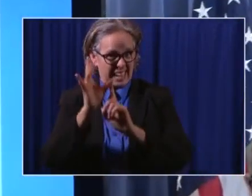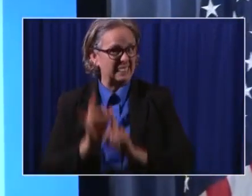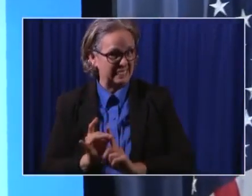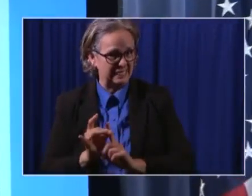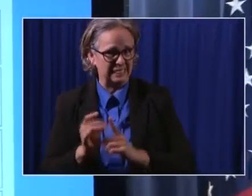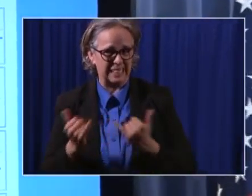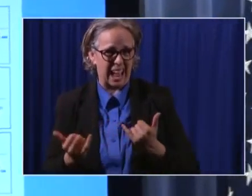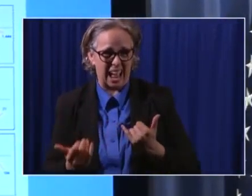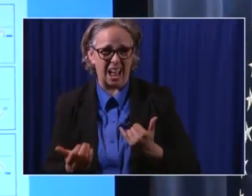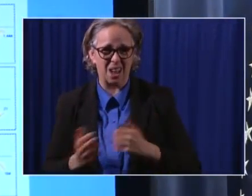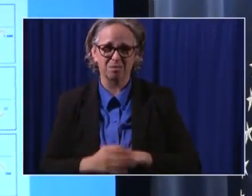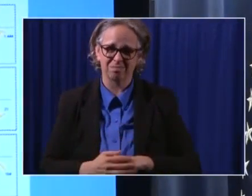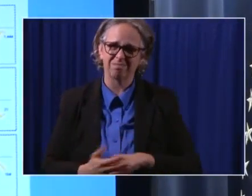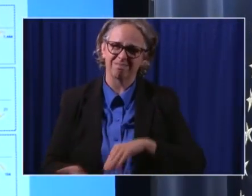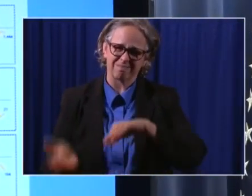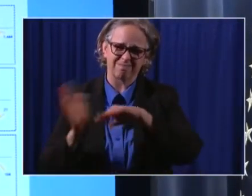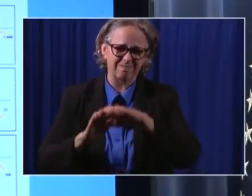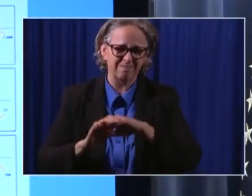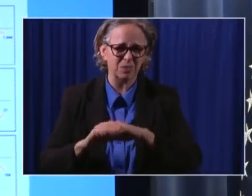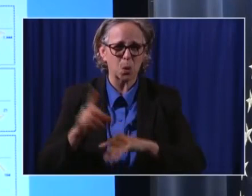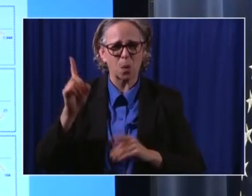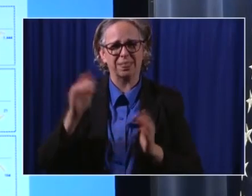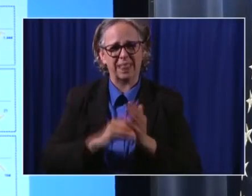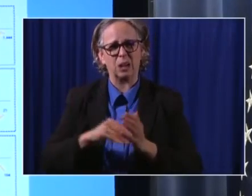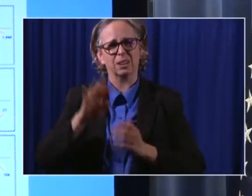AS YOU CAN SEE, THE KEY INDICATORS ARE NOT AGAIN OUR